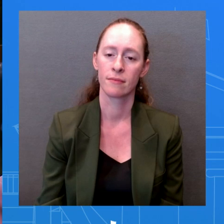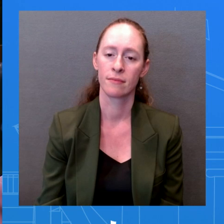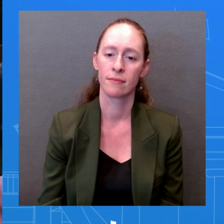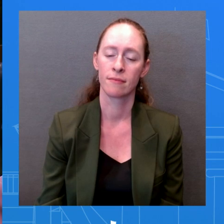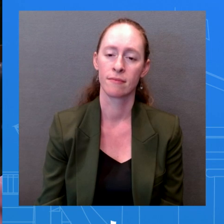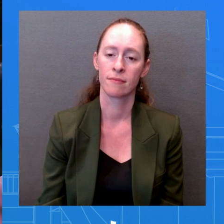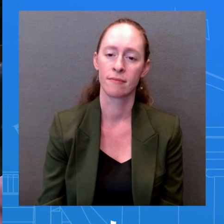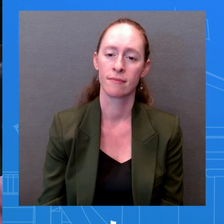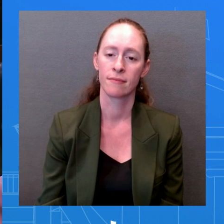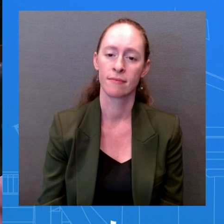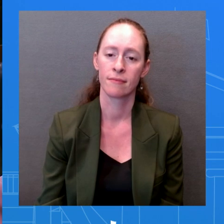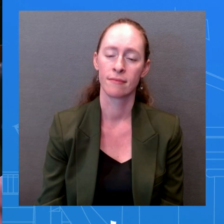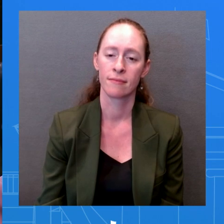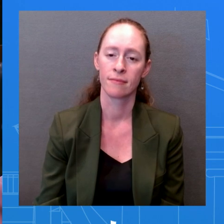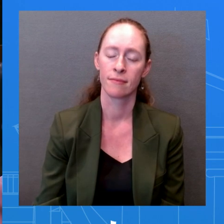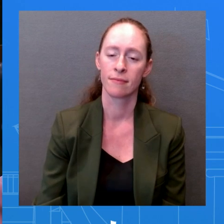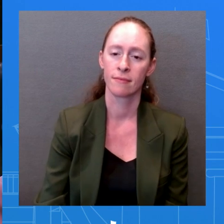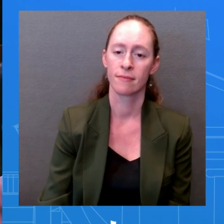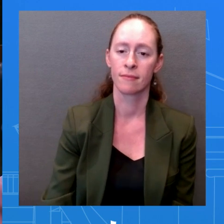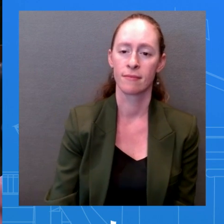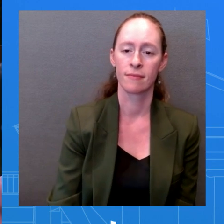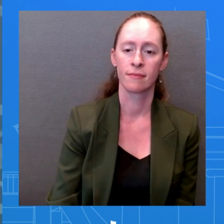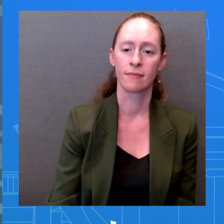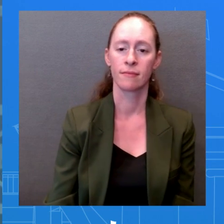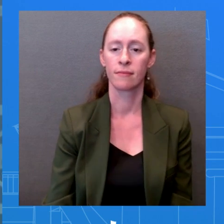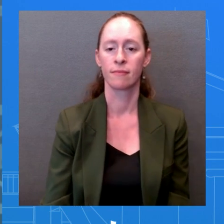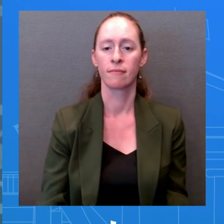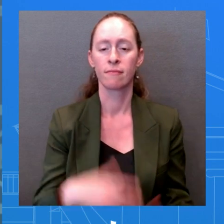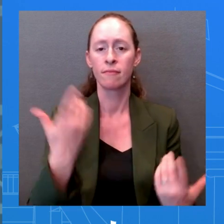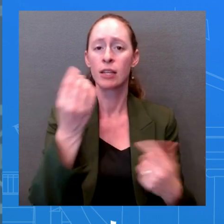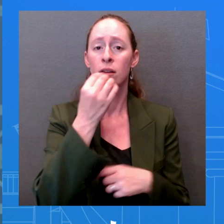Is that something that the President would support? Ms. Jean-Pierre: I'm not going to speak to any --